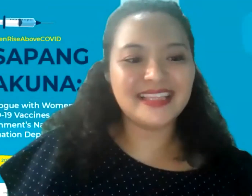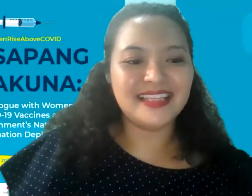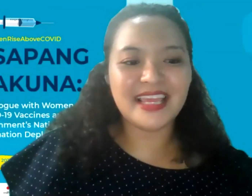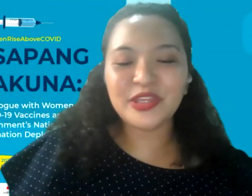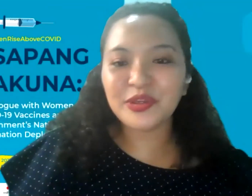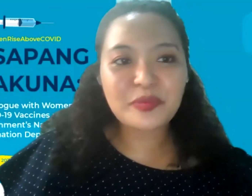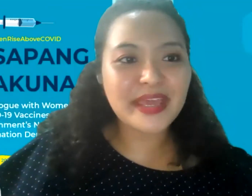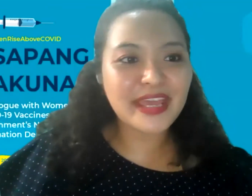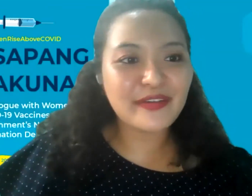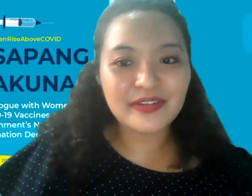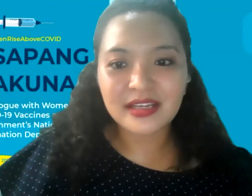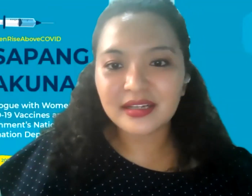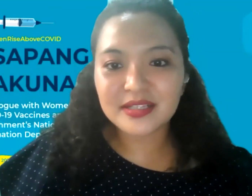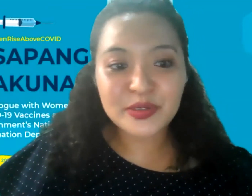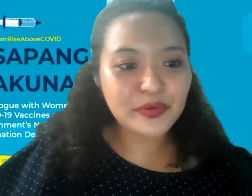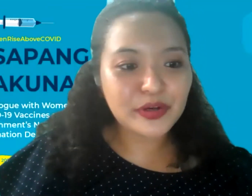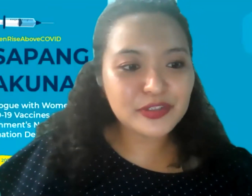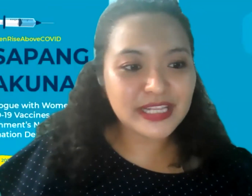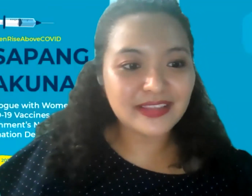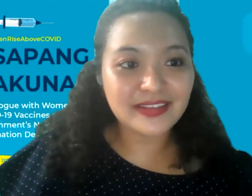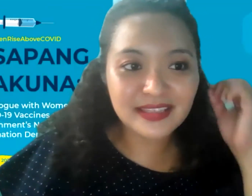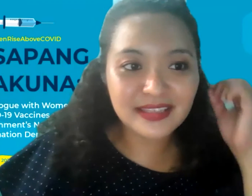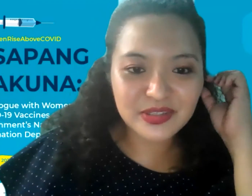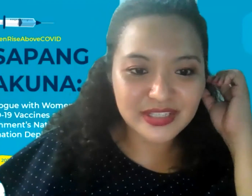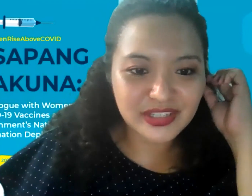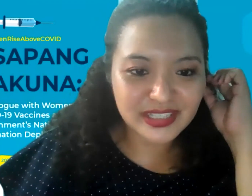Alright, thank you Doc Bev! Sir Paul, would you like to read the next question?